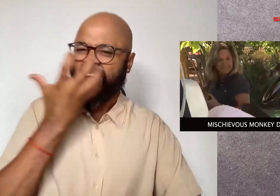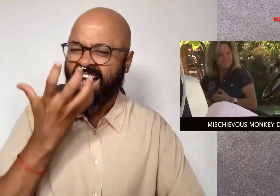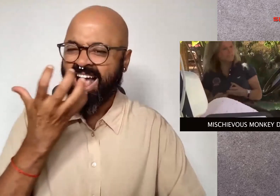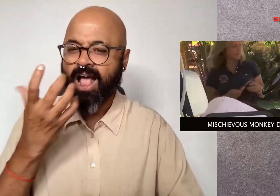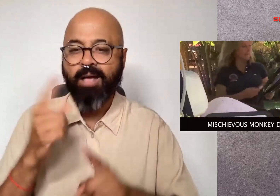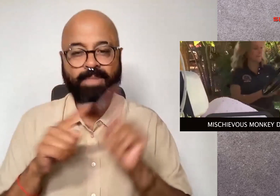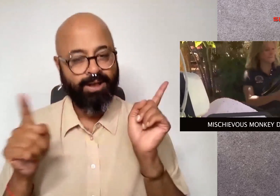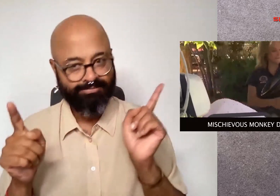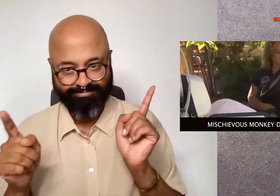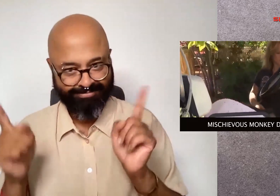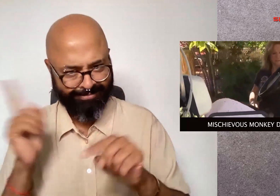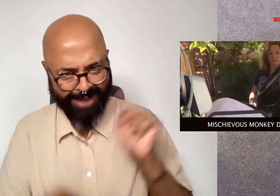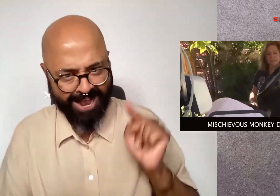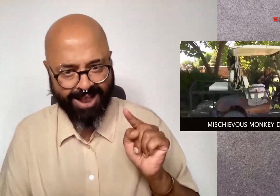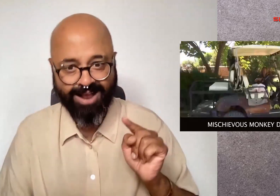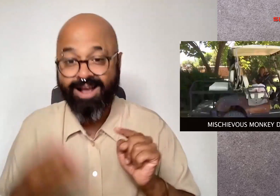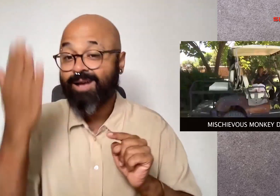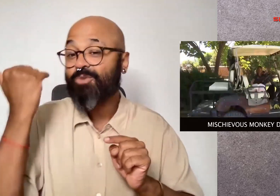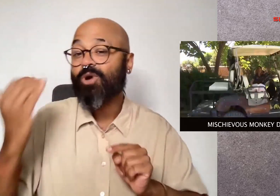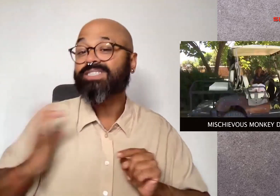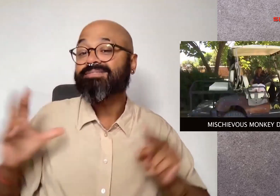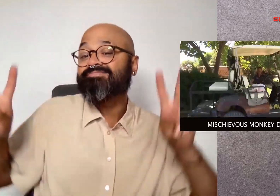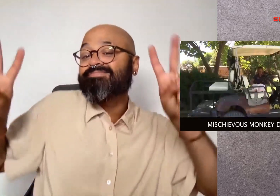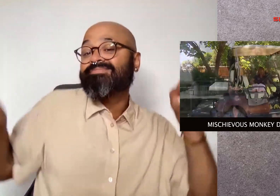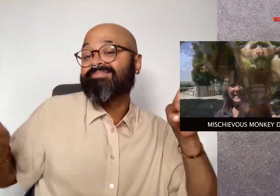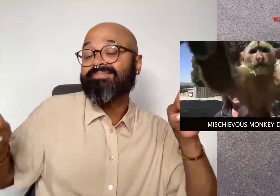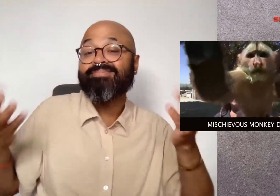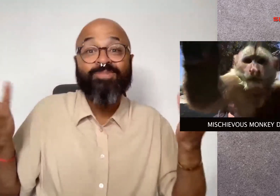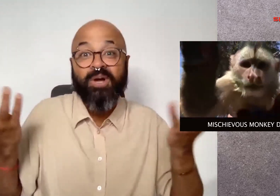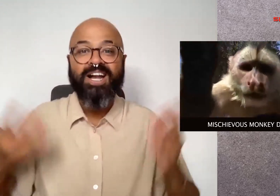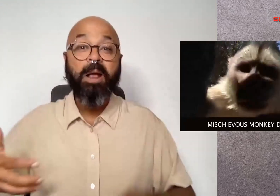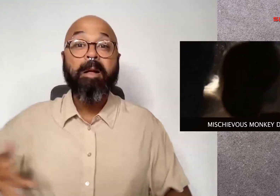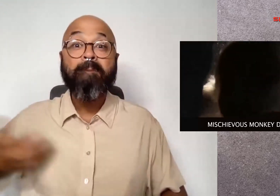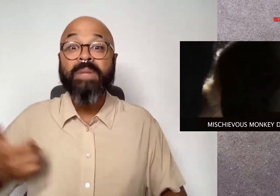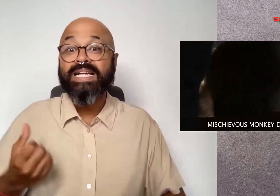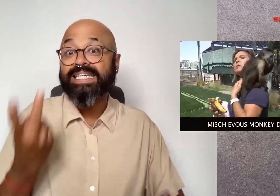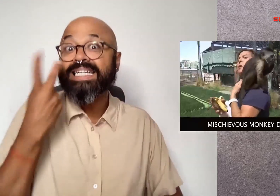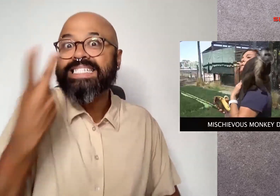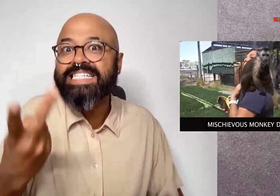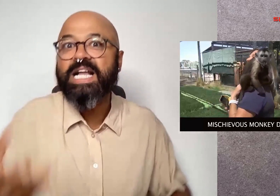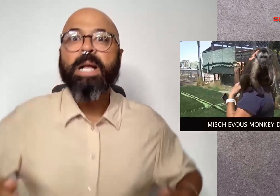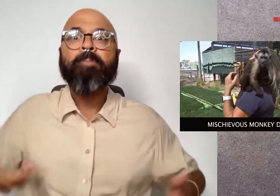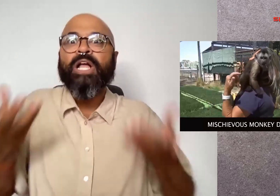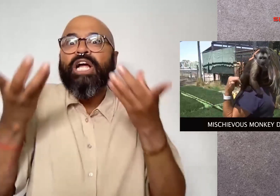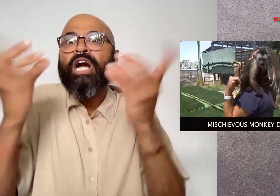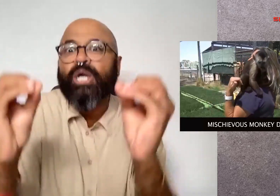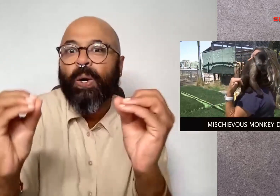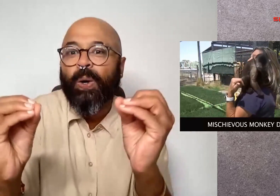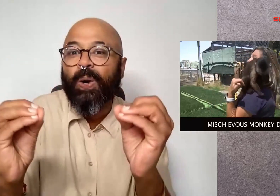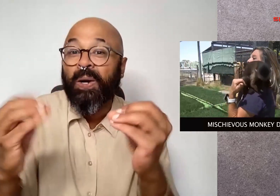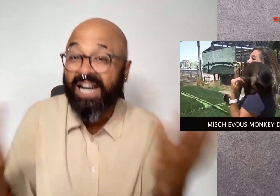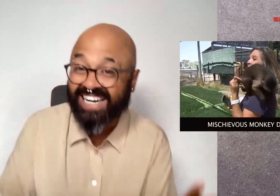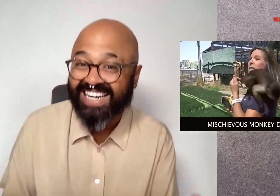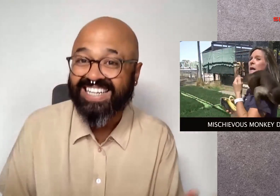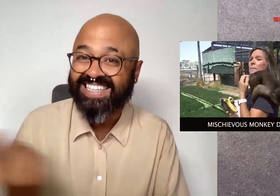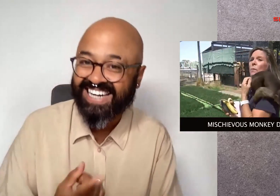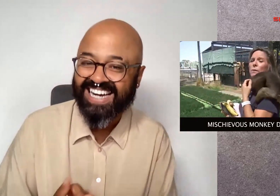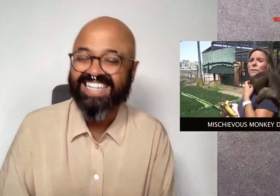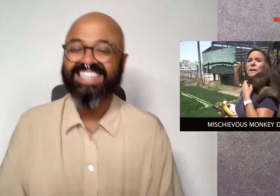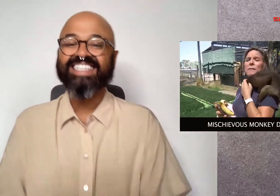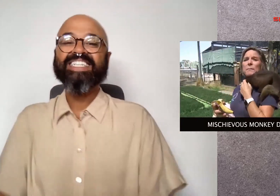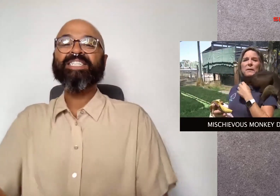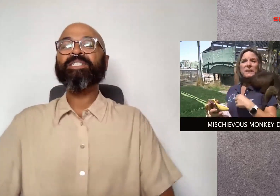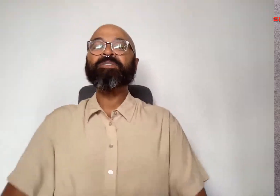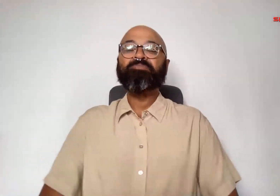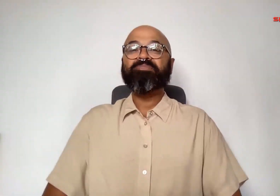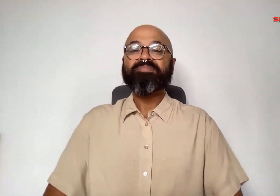could not be mad at the animal it was a classic case of monkey see monkey do Sign1News will